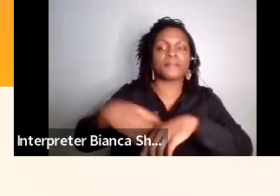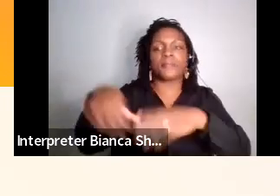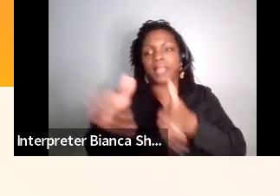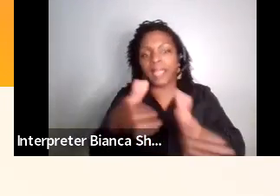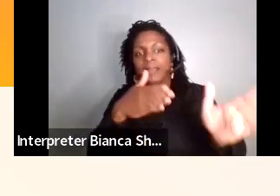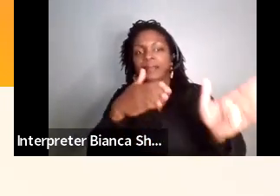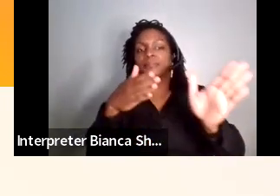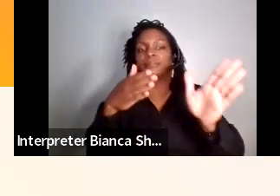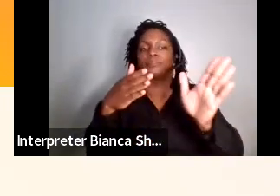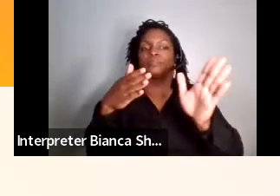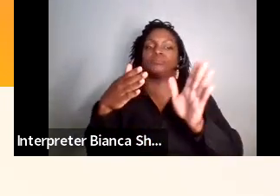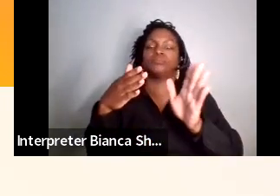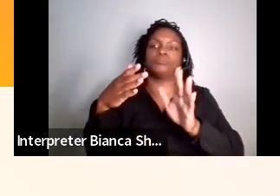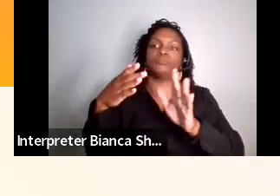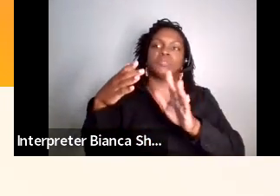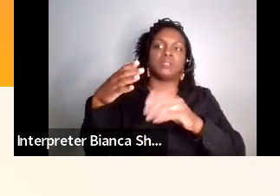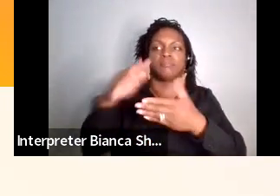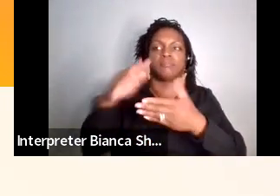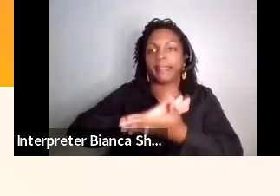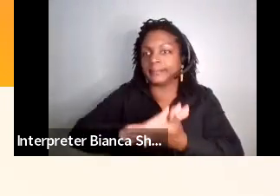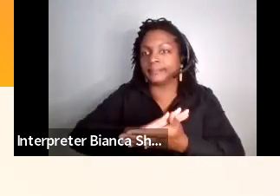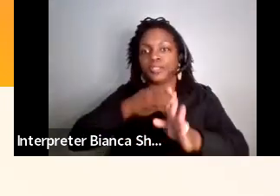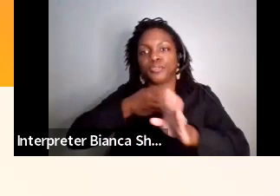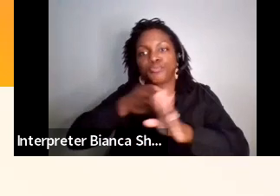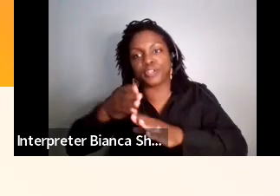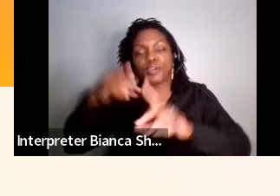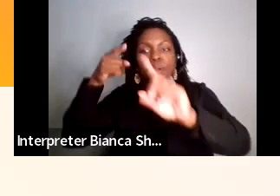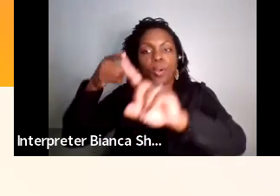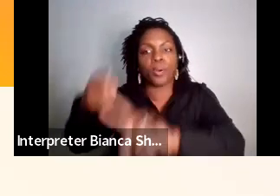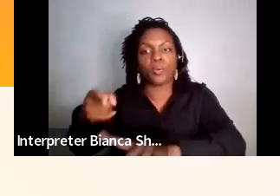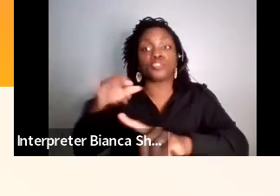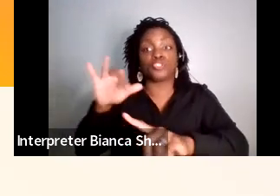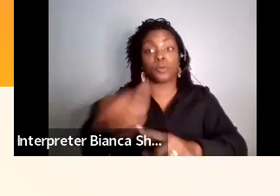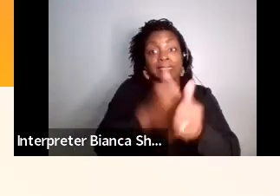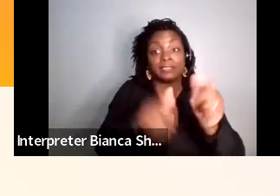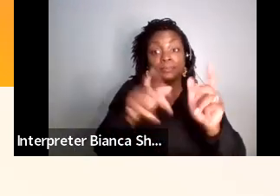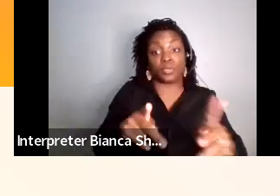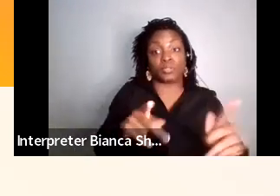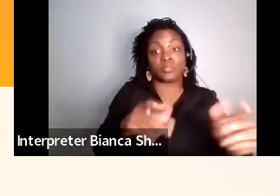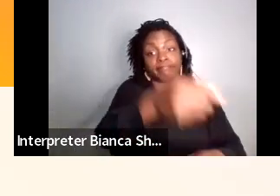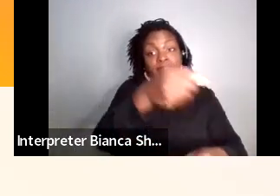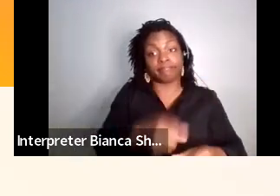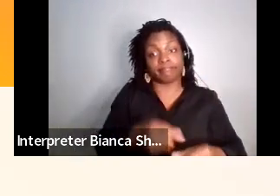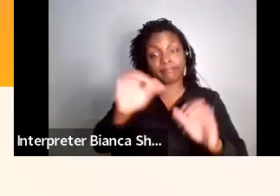These delegates, you know, be able to develop work, ethics and dessert.